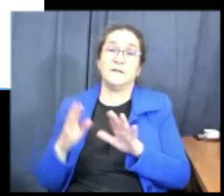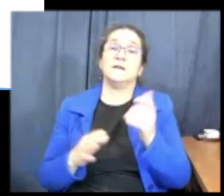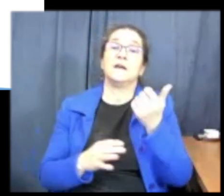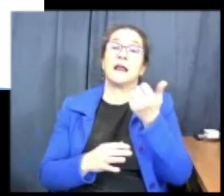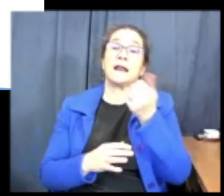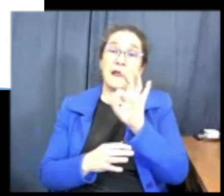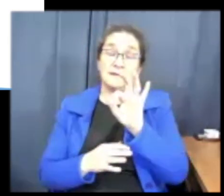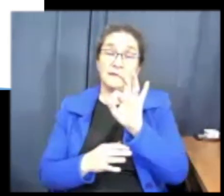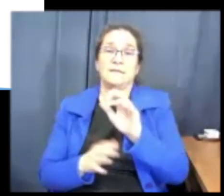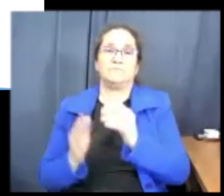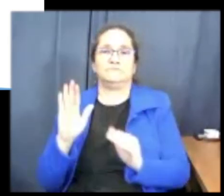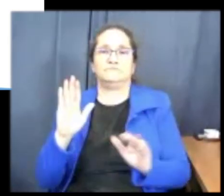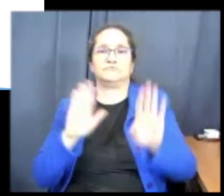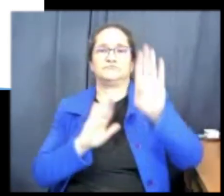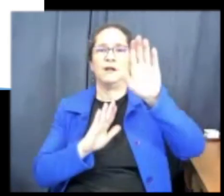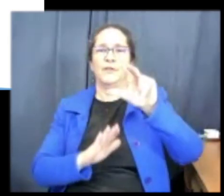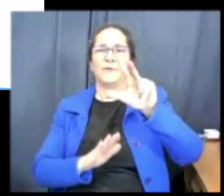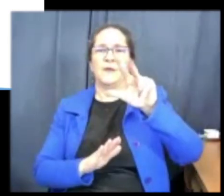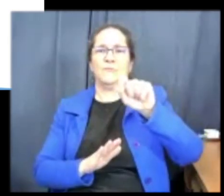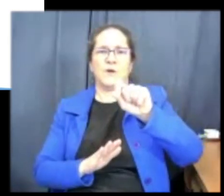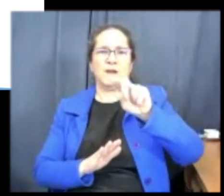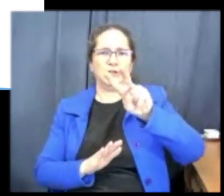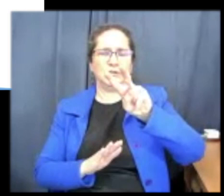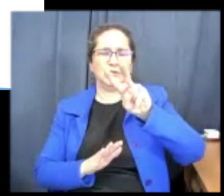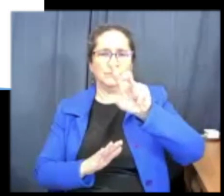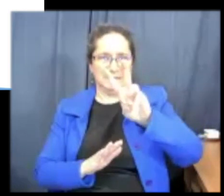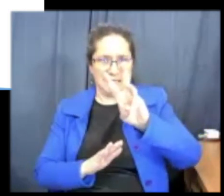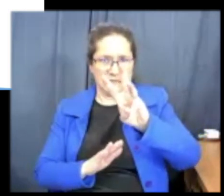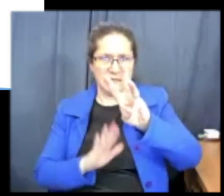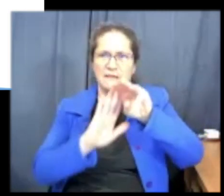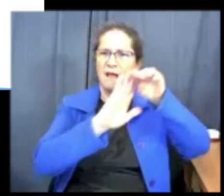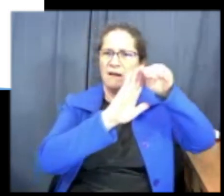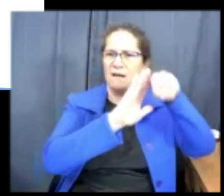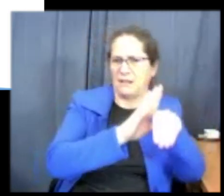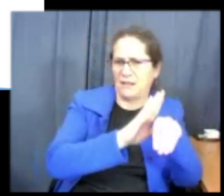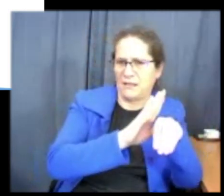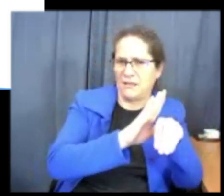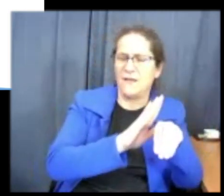and then decreased again in 2019-2020 to 1.88.